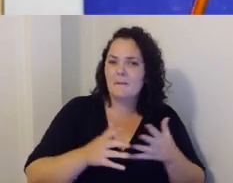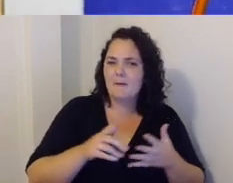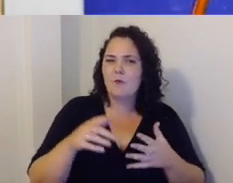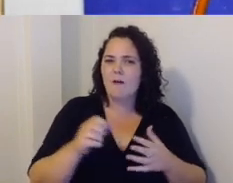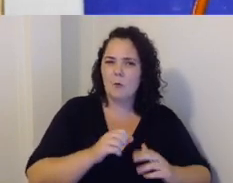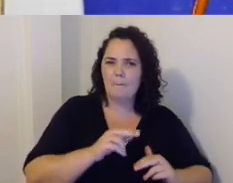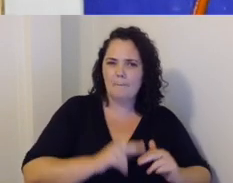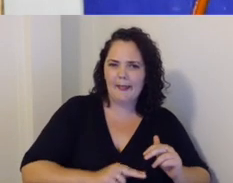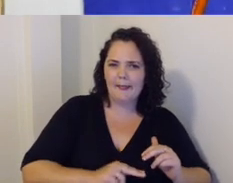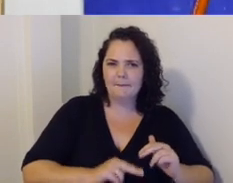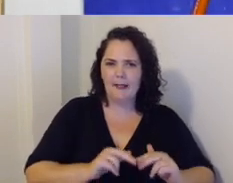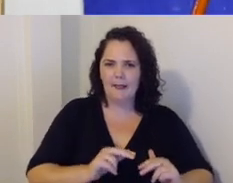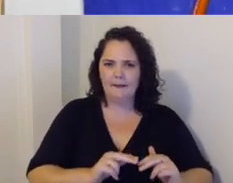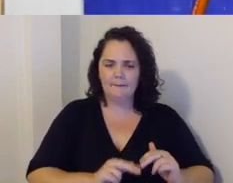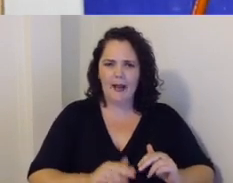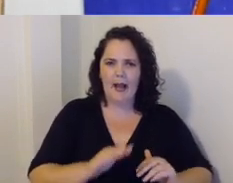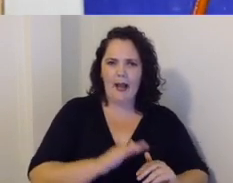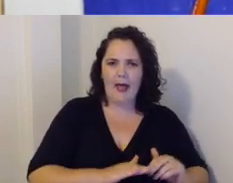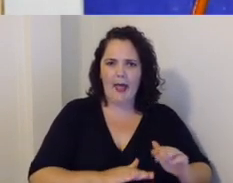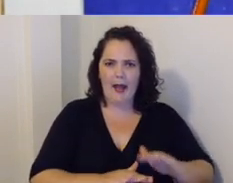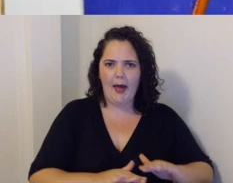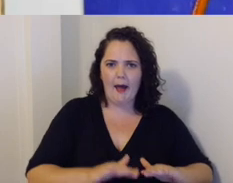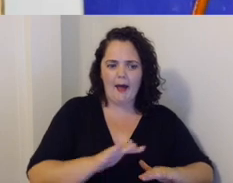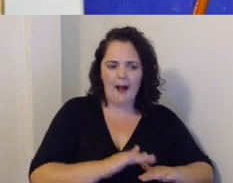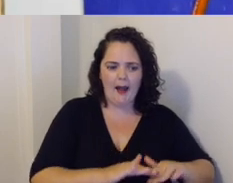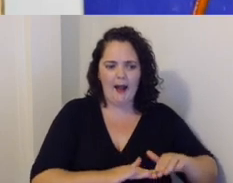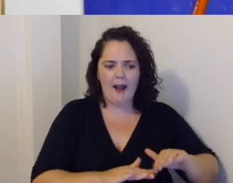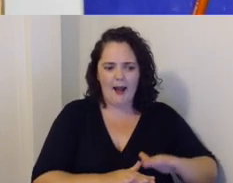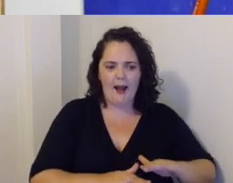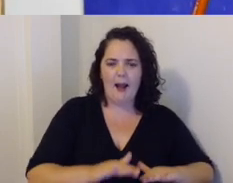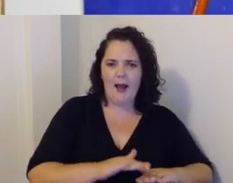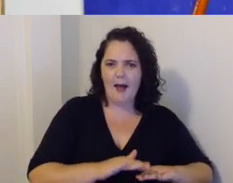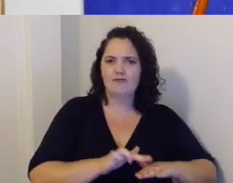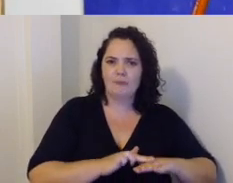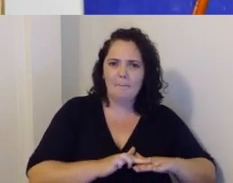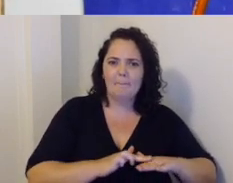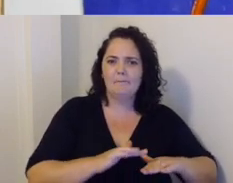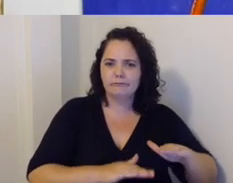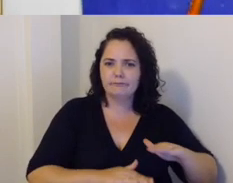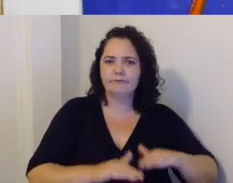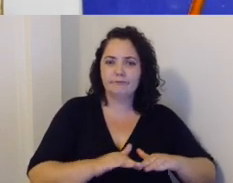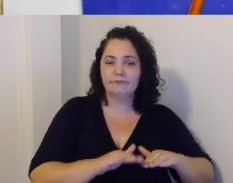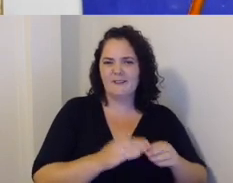building up through many many layers that charcoal and rubbing and you can get these beautiful soft